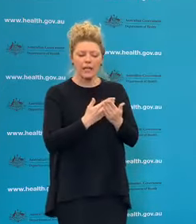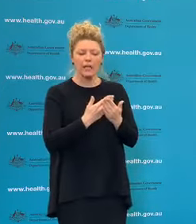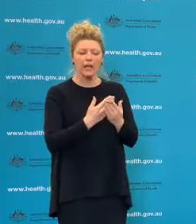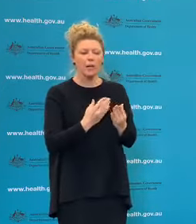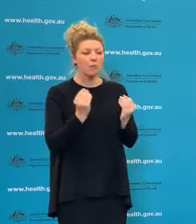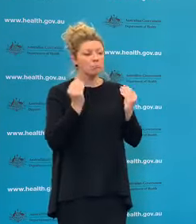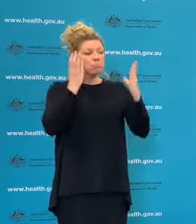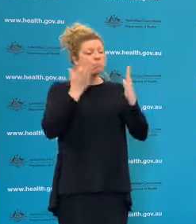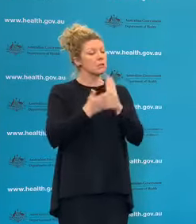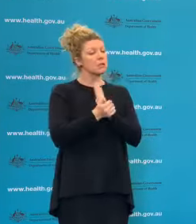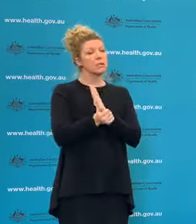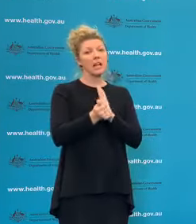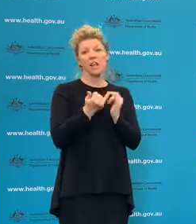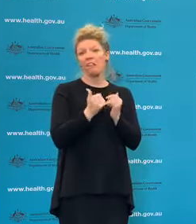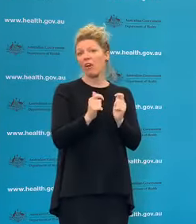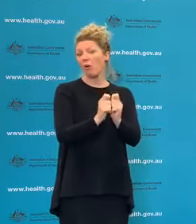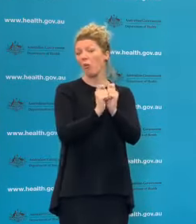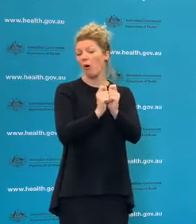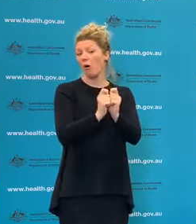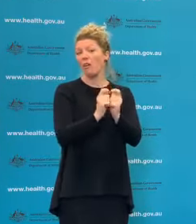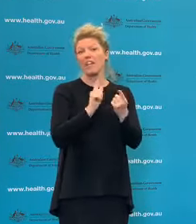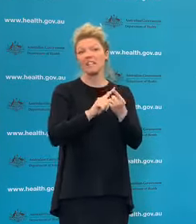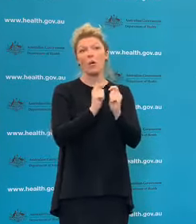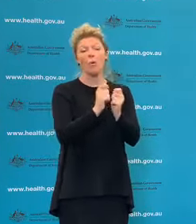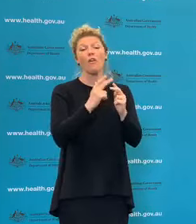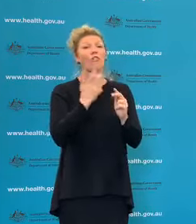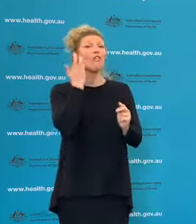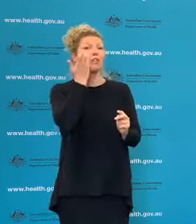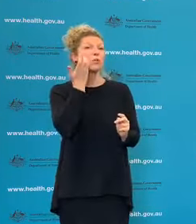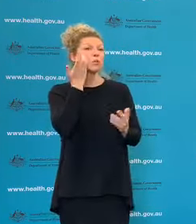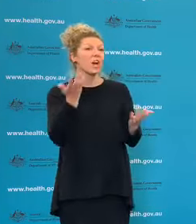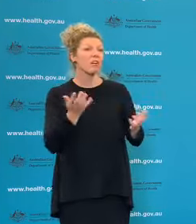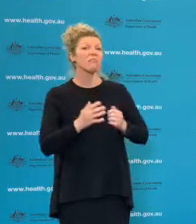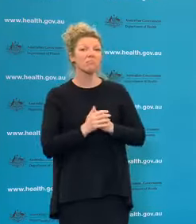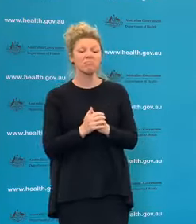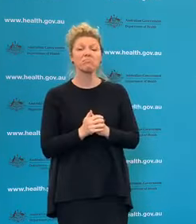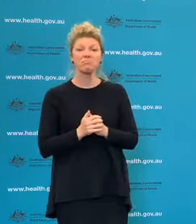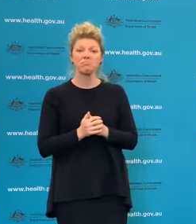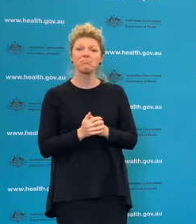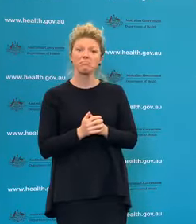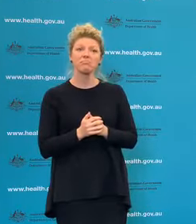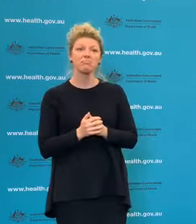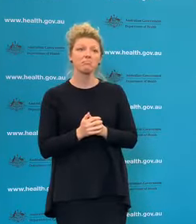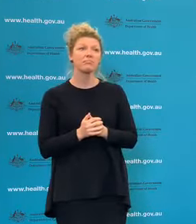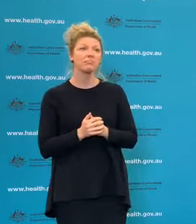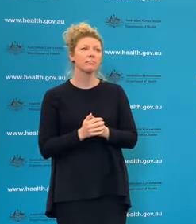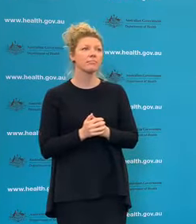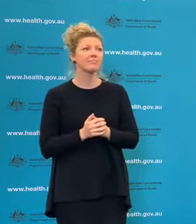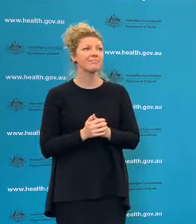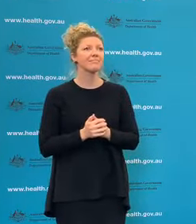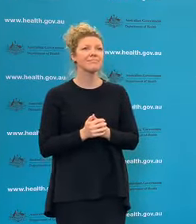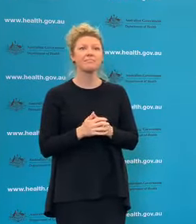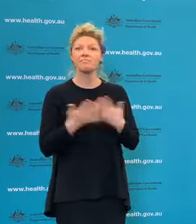skills won't be lost and there'll be a benefit to the community. Any other questions?